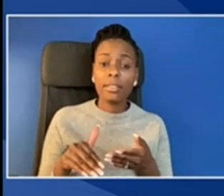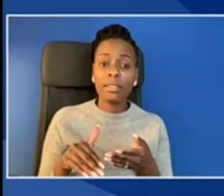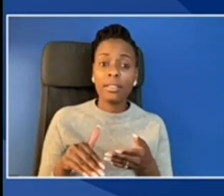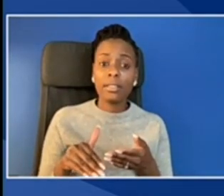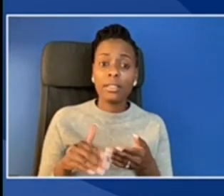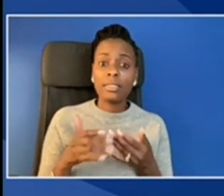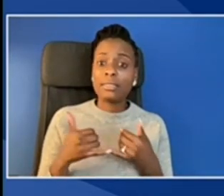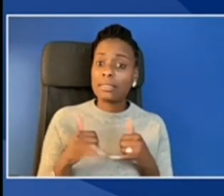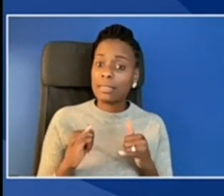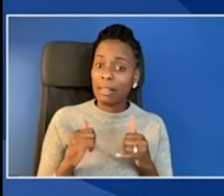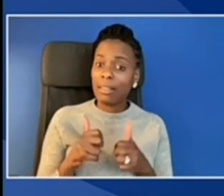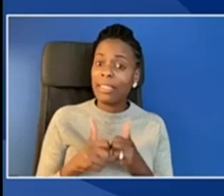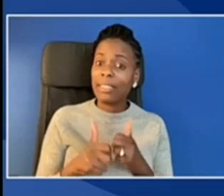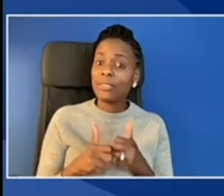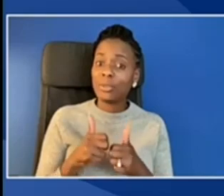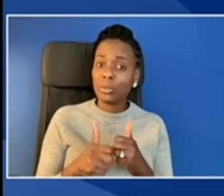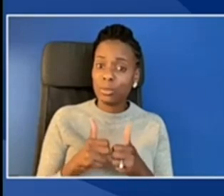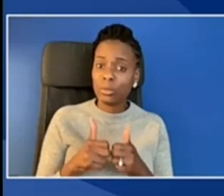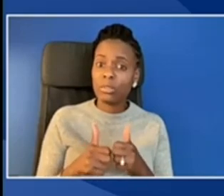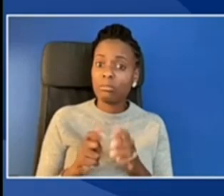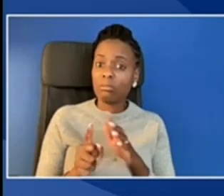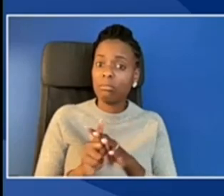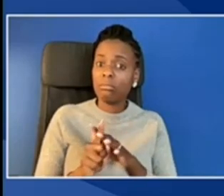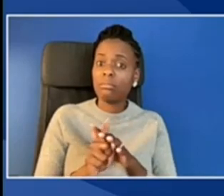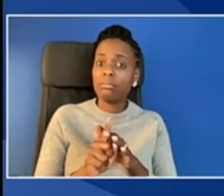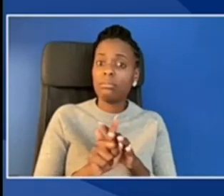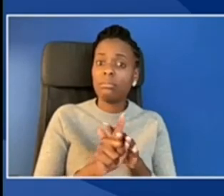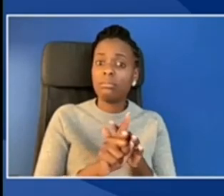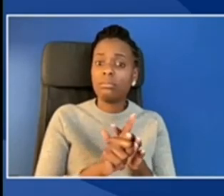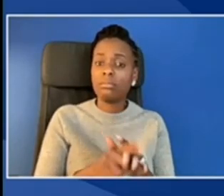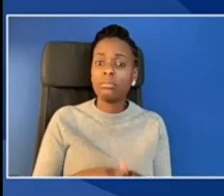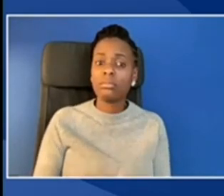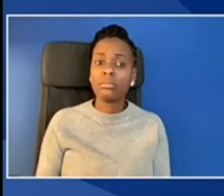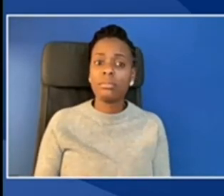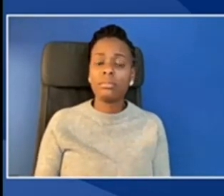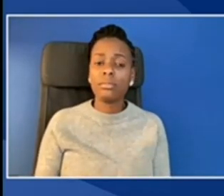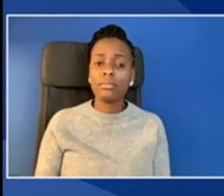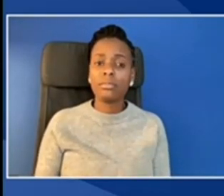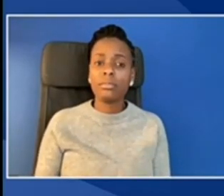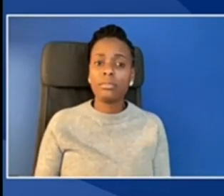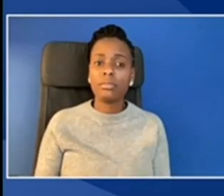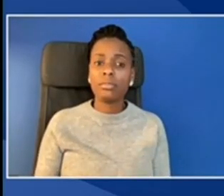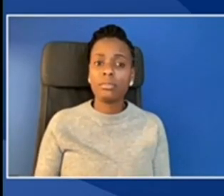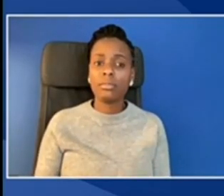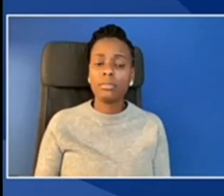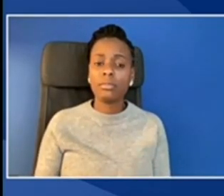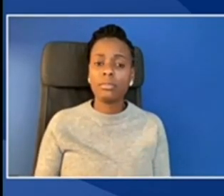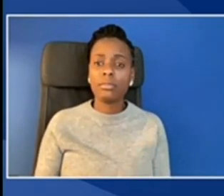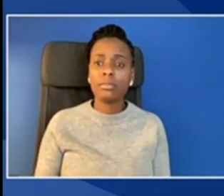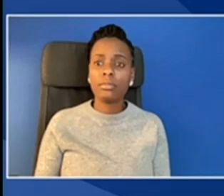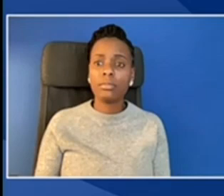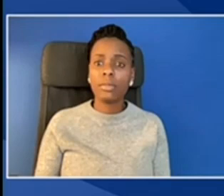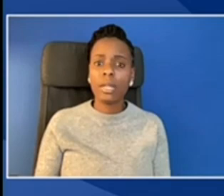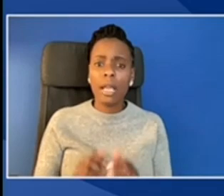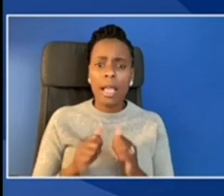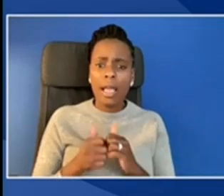issues that are coming up that, you know, how is the Department going to handle the